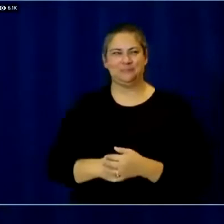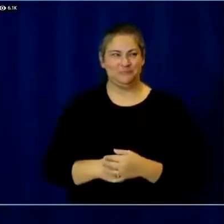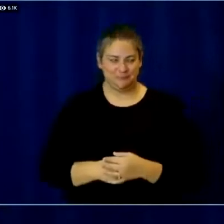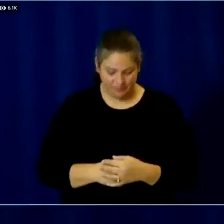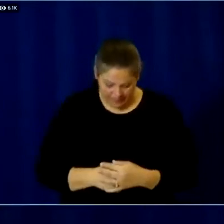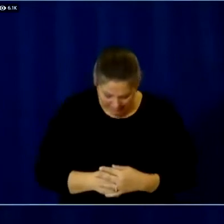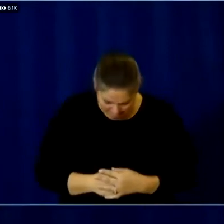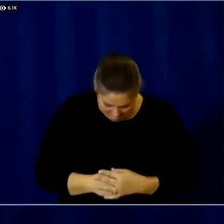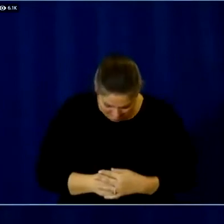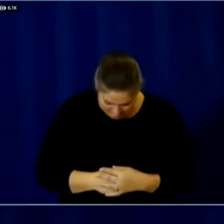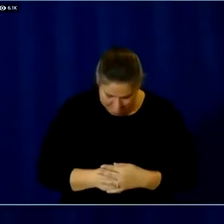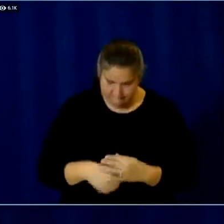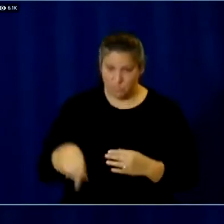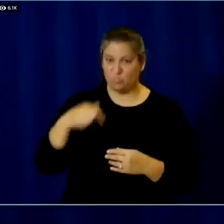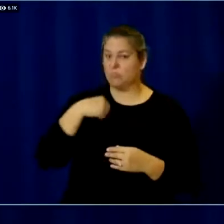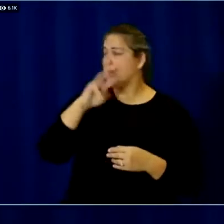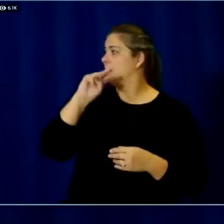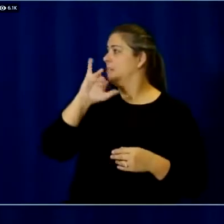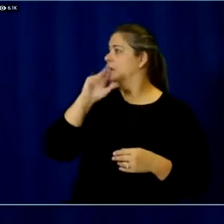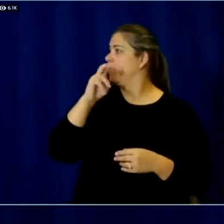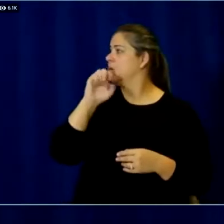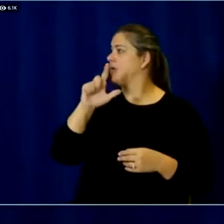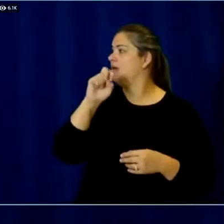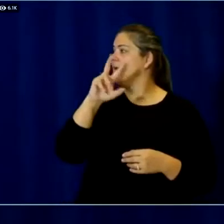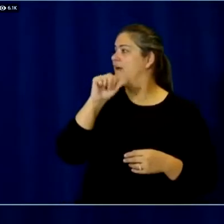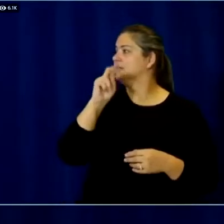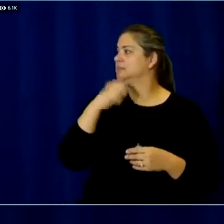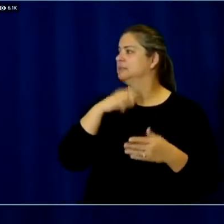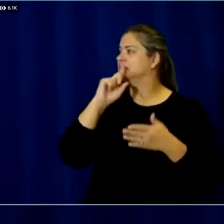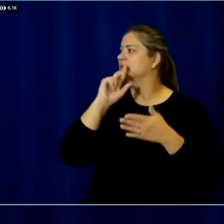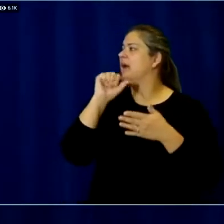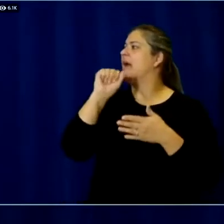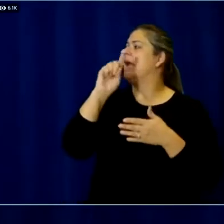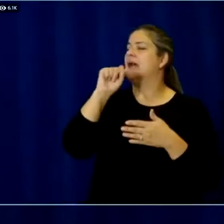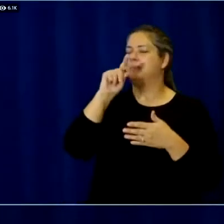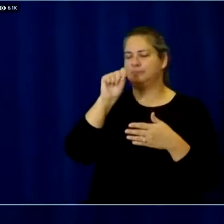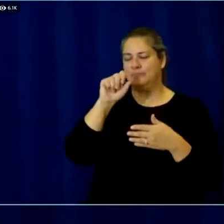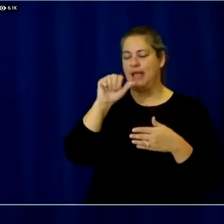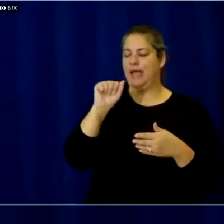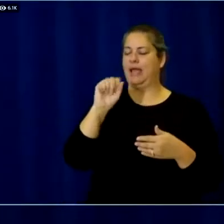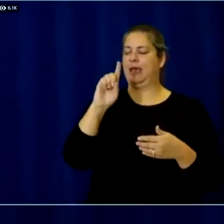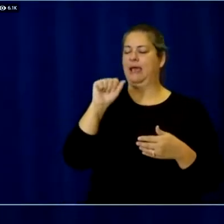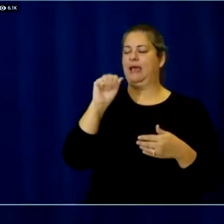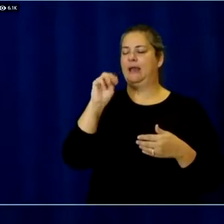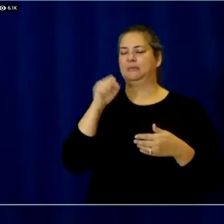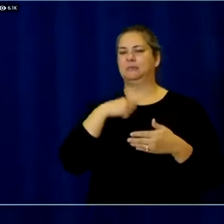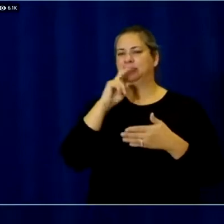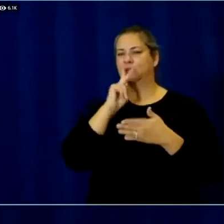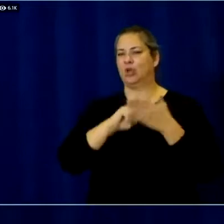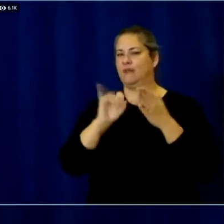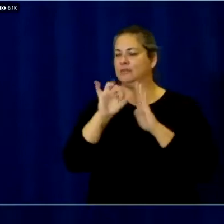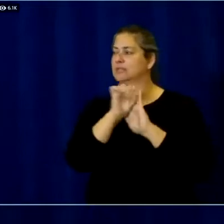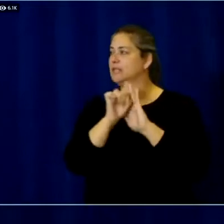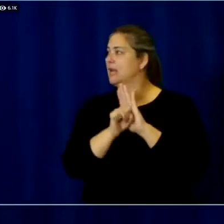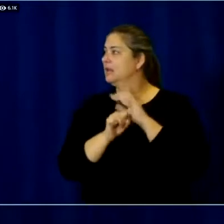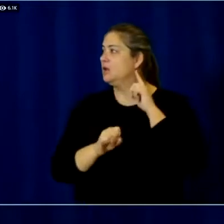I'm Michael Adams, your secretary of state and chief election official. I'm here today to show you how to fill out your absentee ballot if that's how